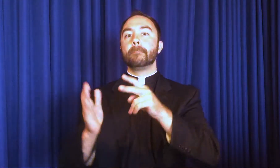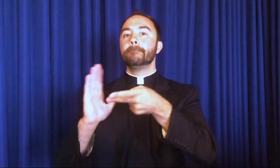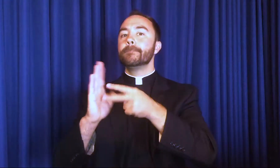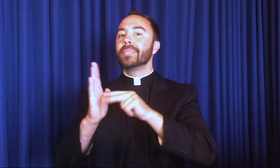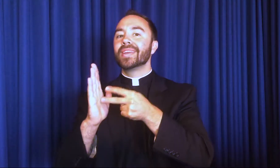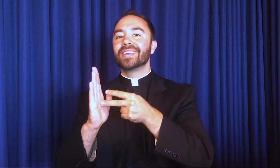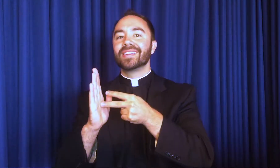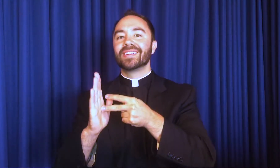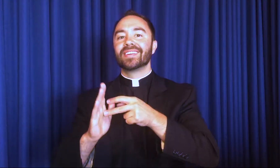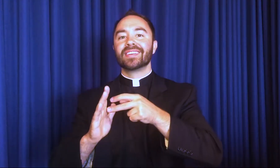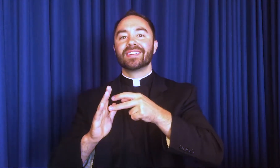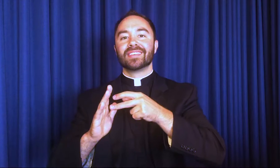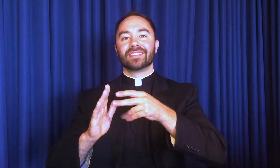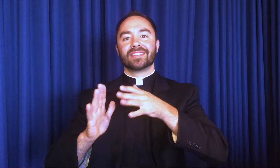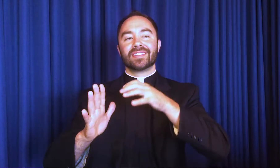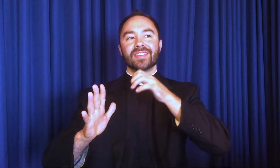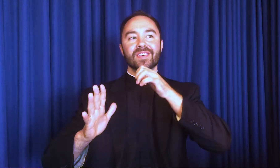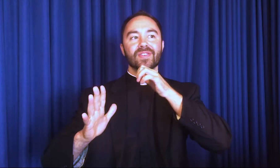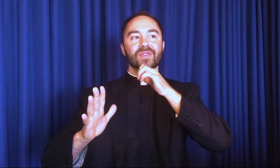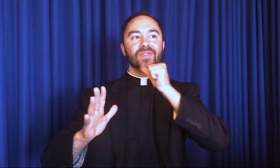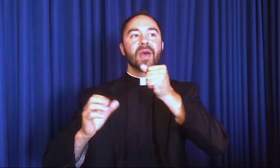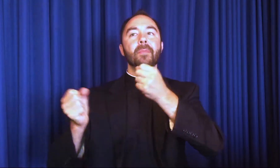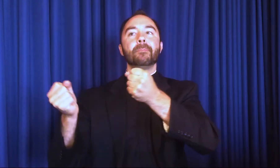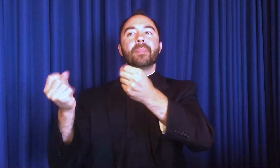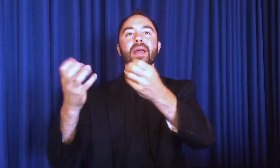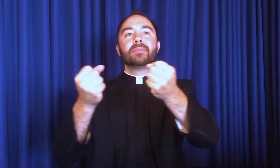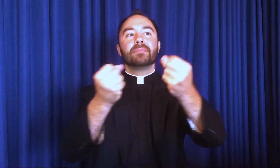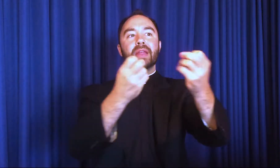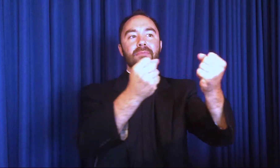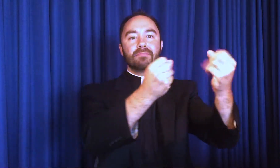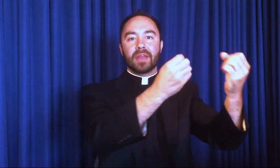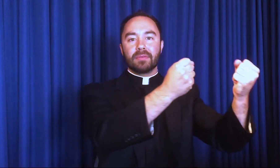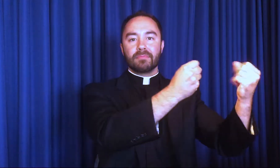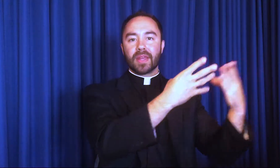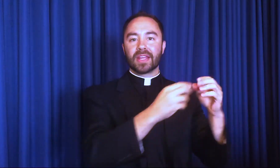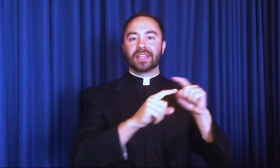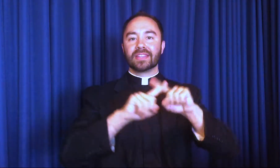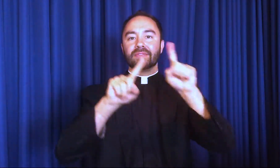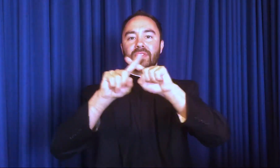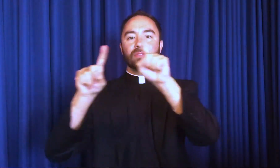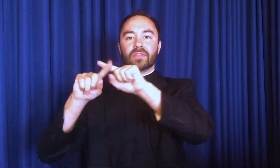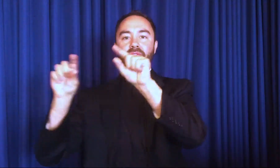Now when I say "one" what I mean